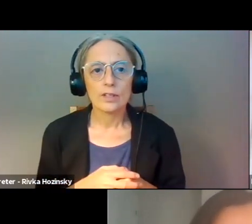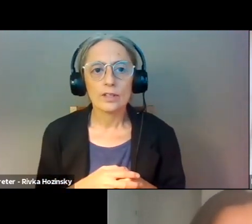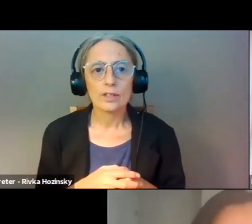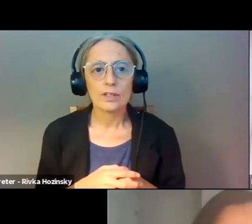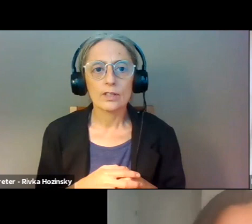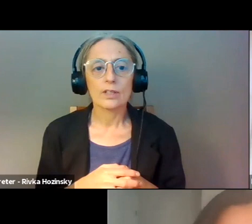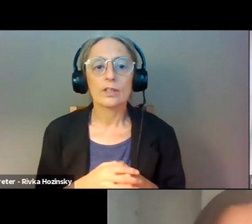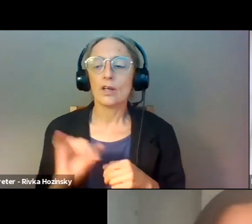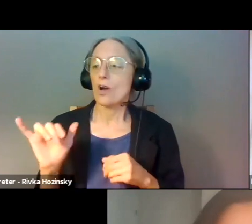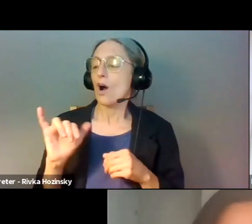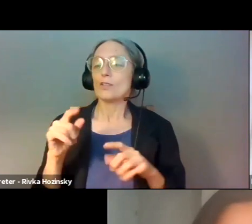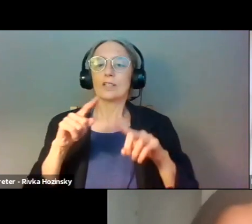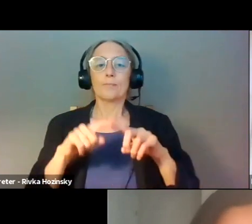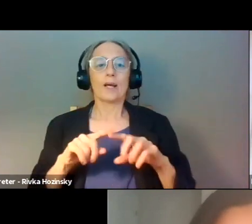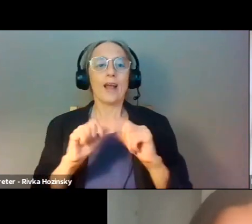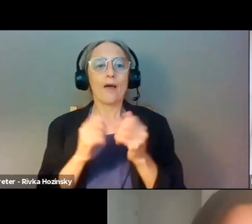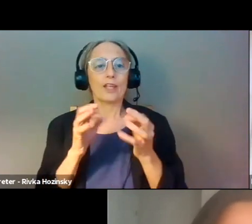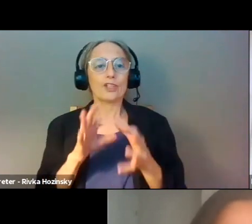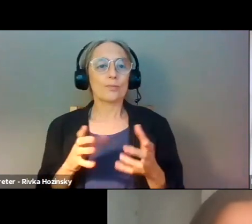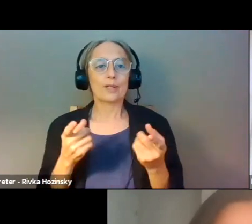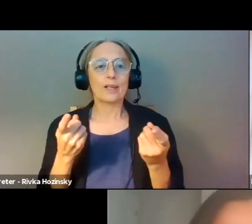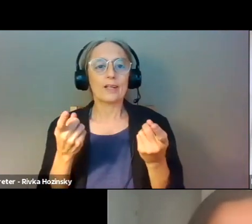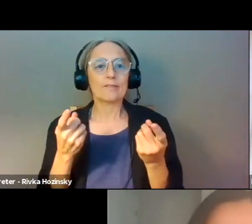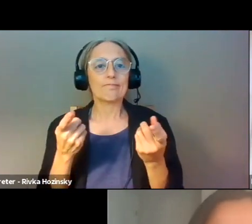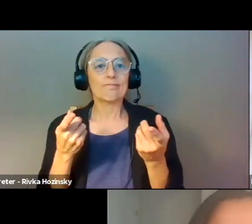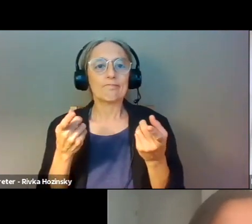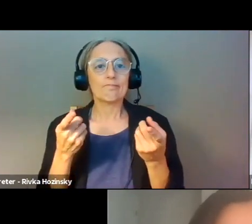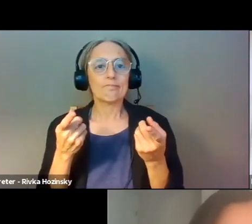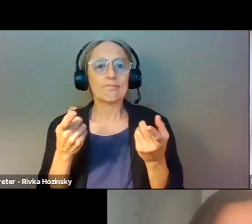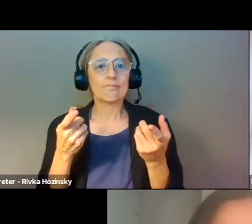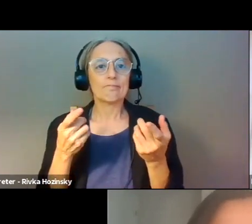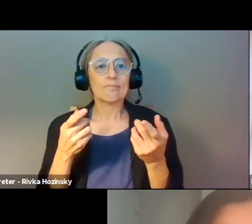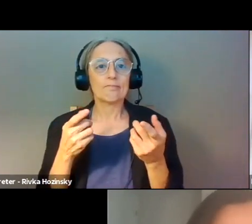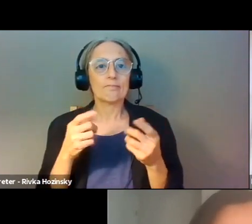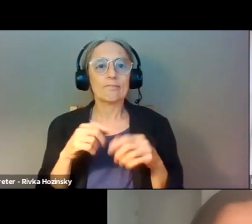whether it follows English spoken language or not.